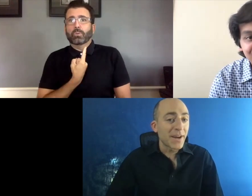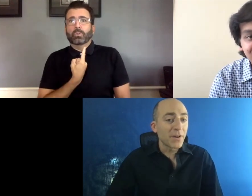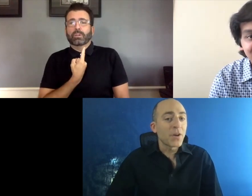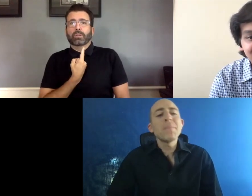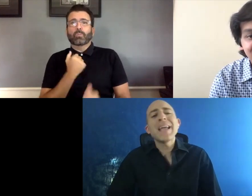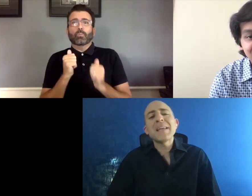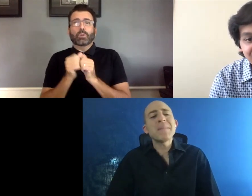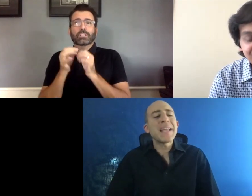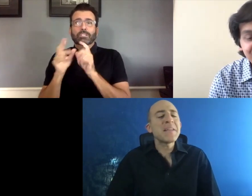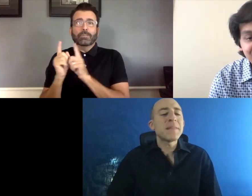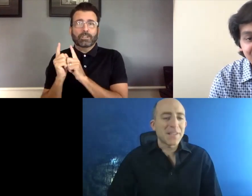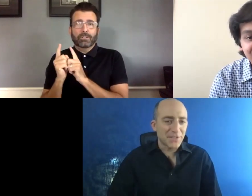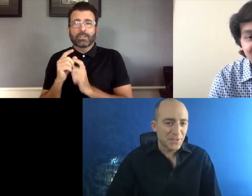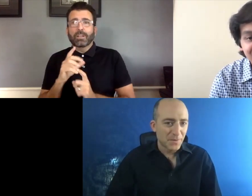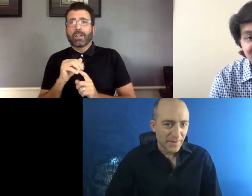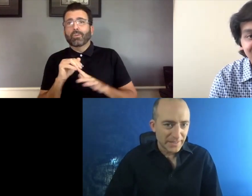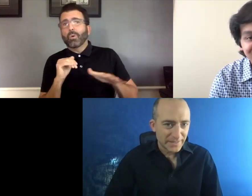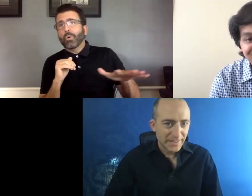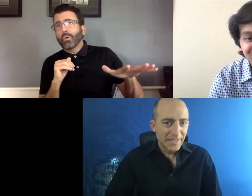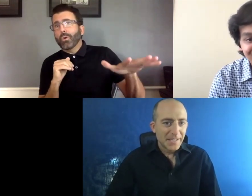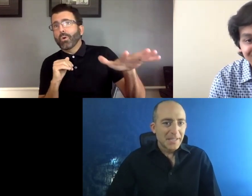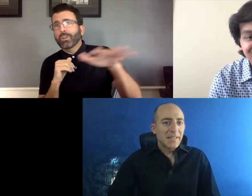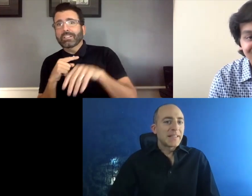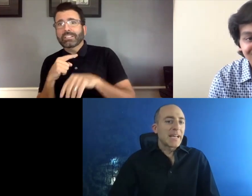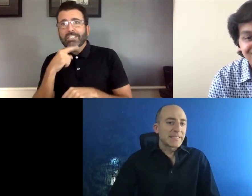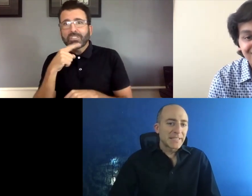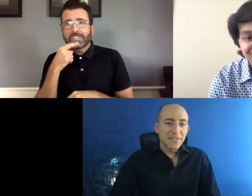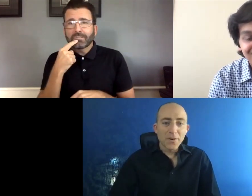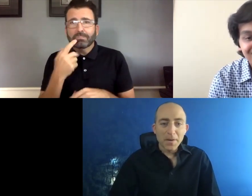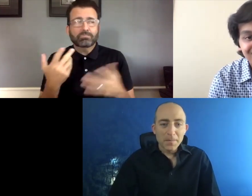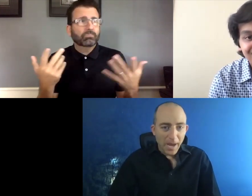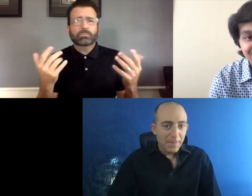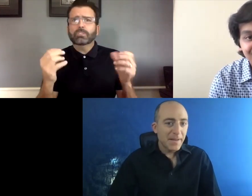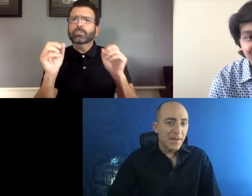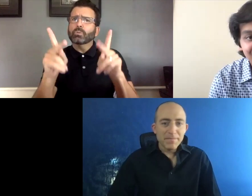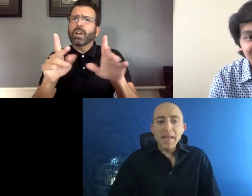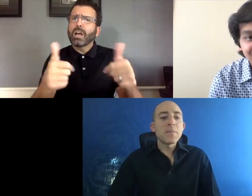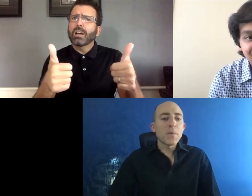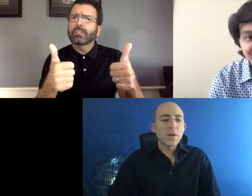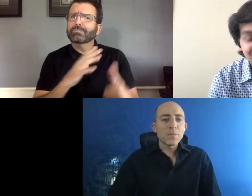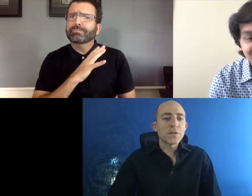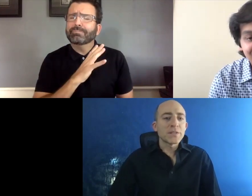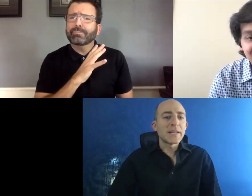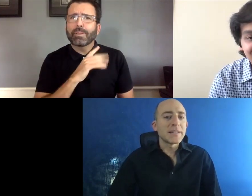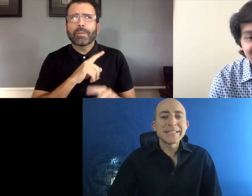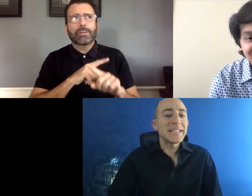you know. Maybe there are two of us. That's it. So i'm I'm deaf, maybe one other person, in a sea of